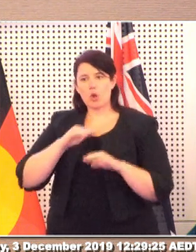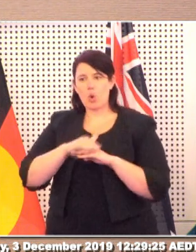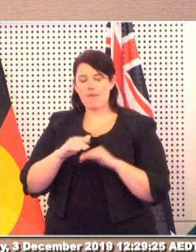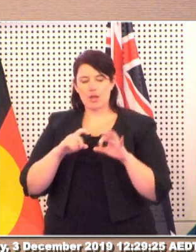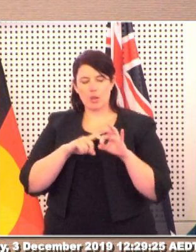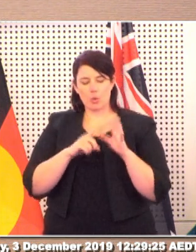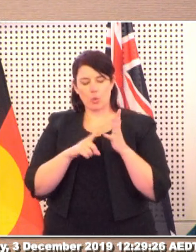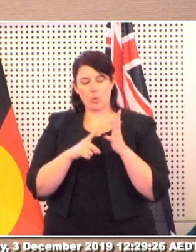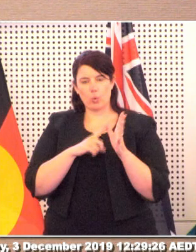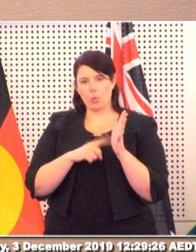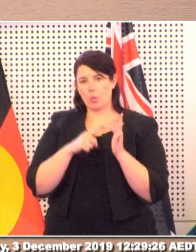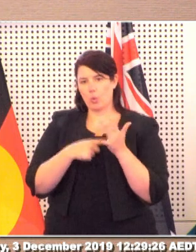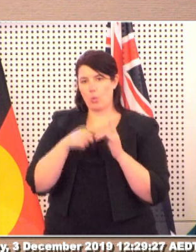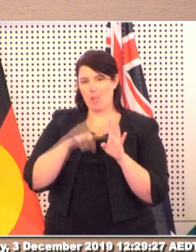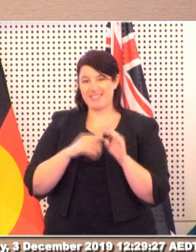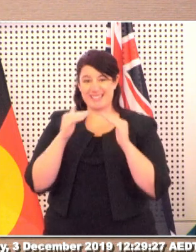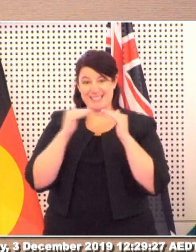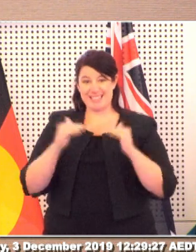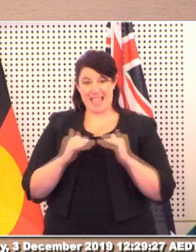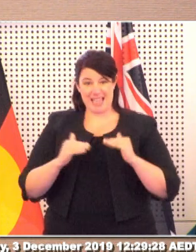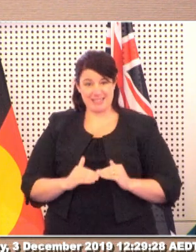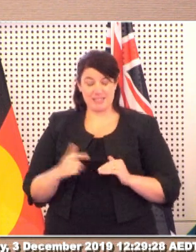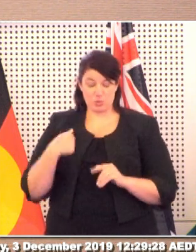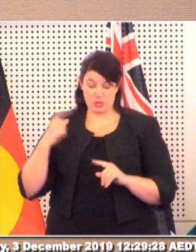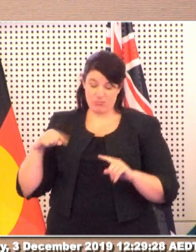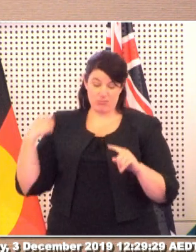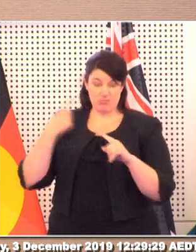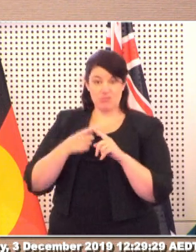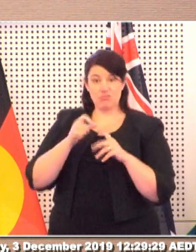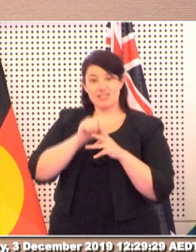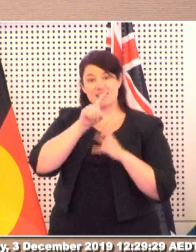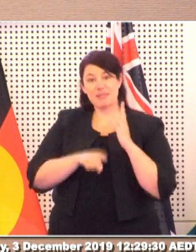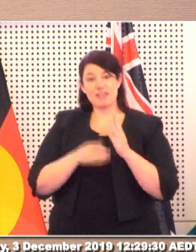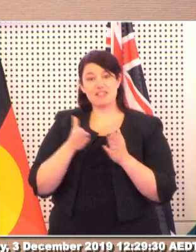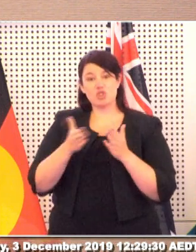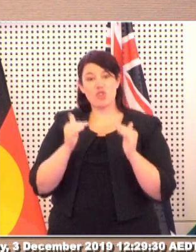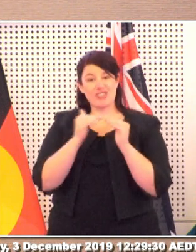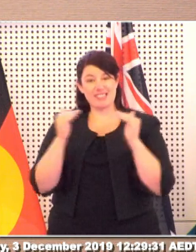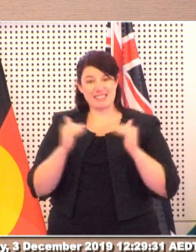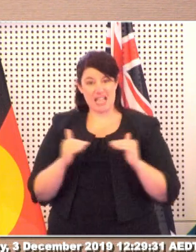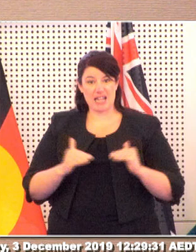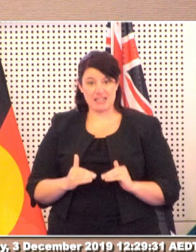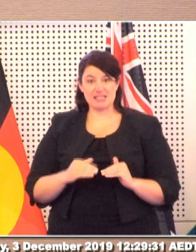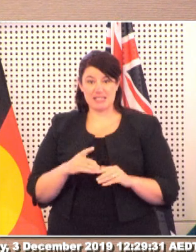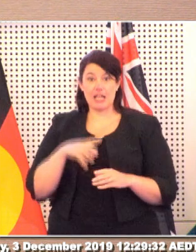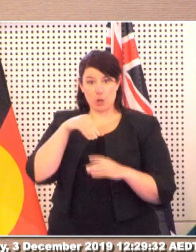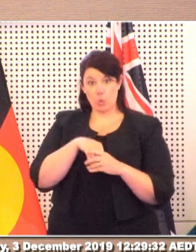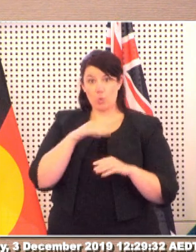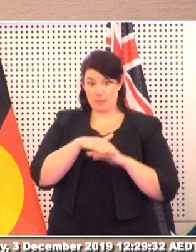disability field we’ve had the Disability Services Standards for a long time which have included a standard about abuse and neglect.